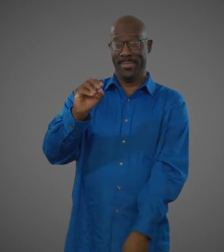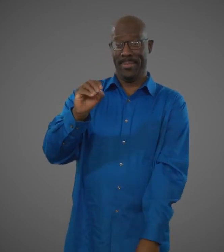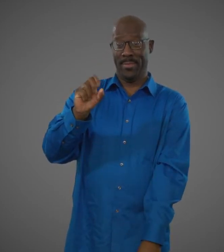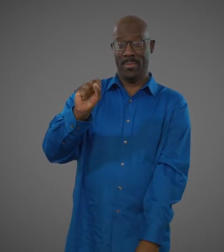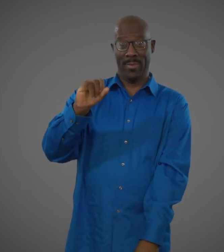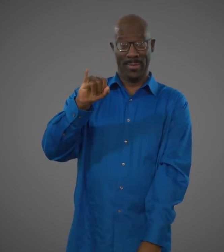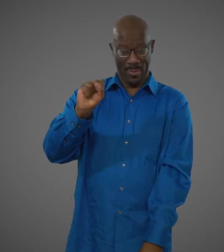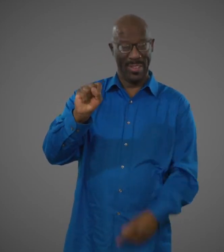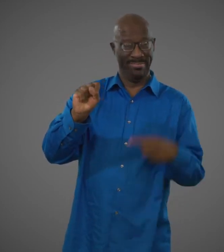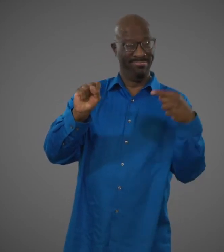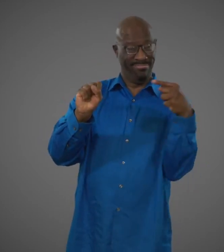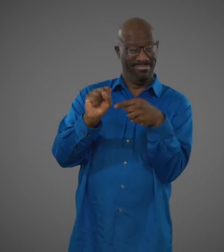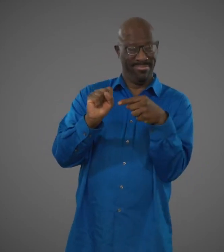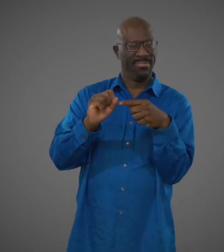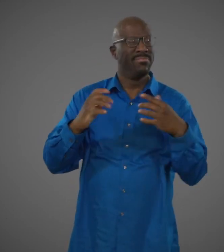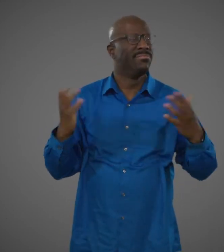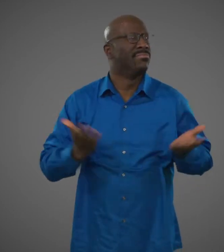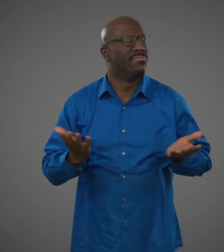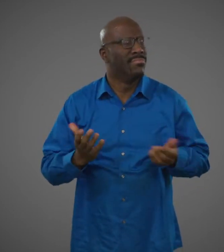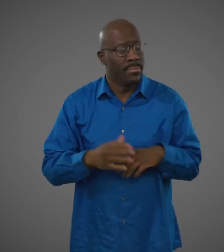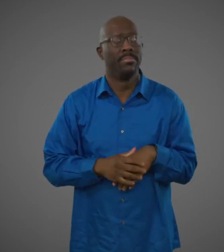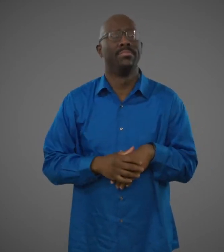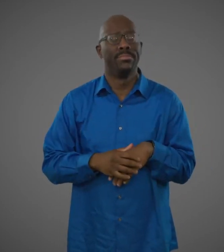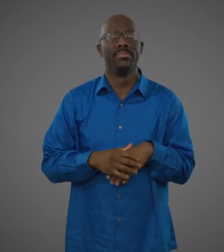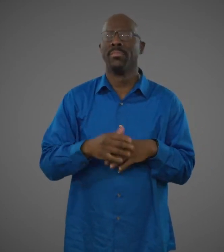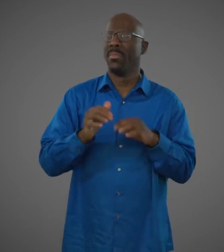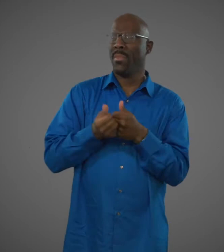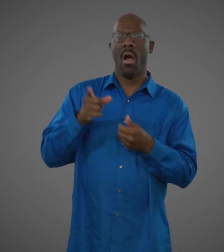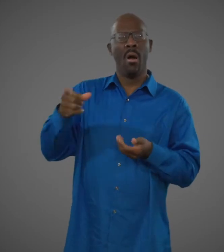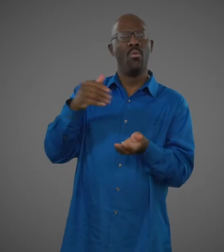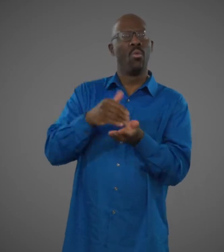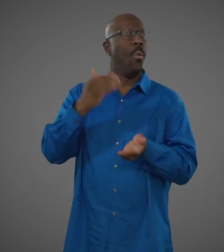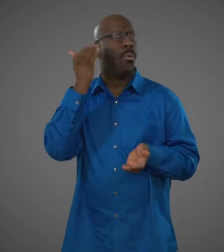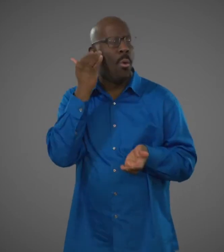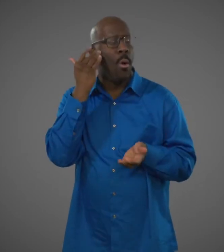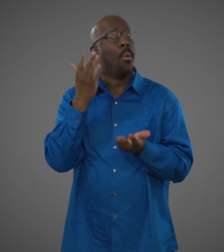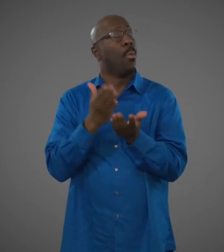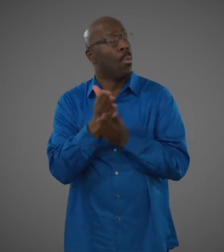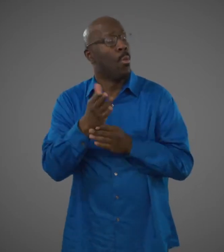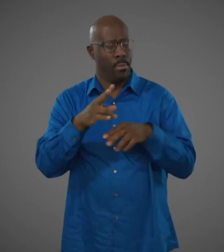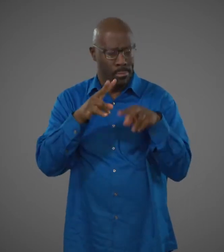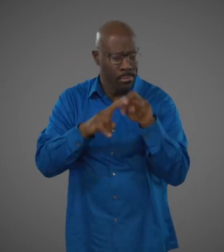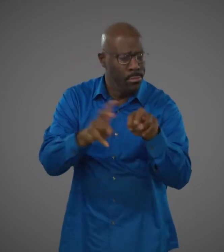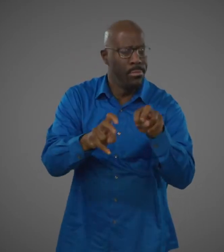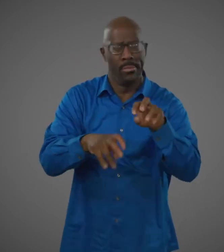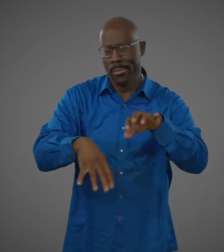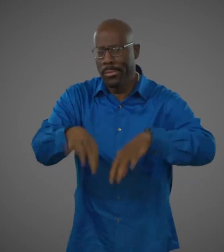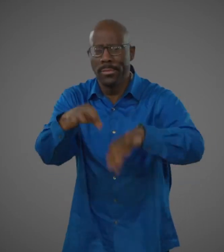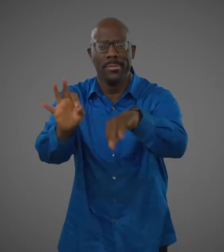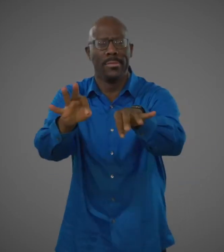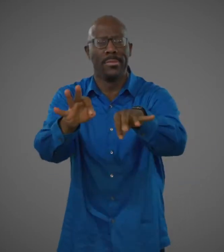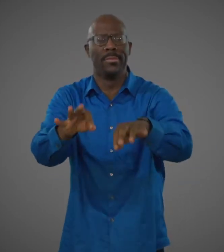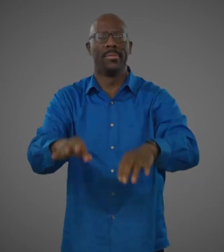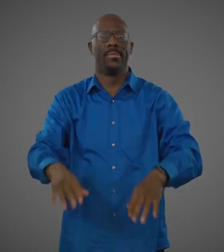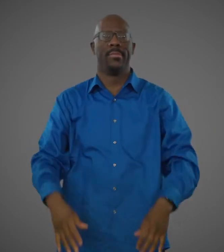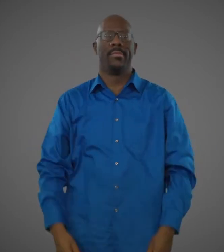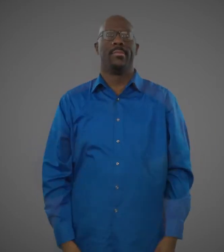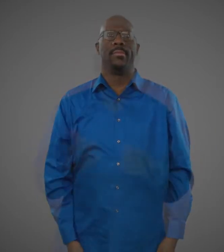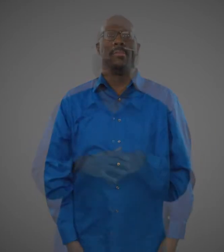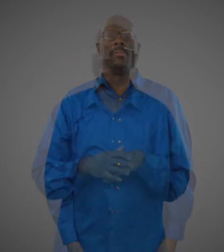A diagnosis is what the doctor decides which medical problem you have, after examining you thoroughly.